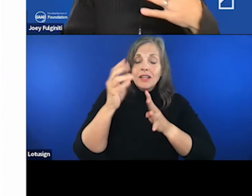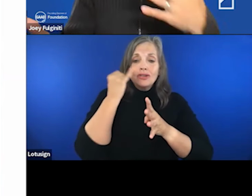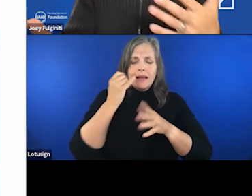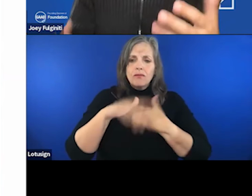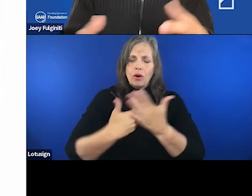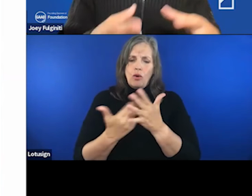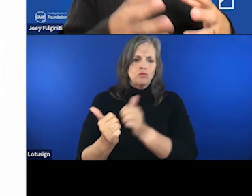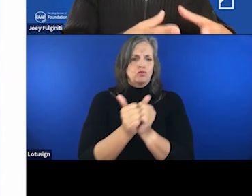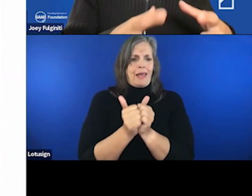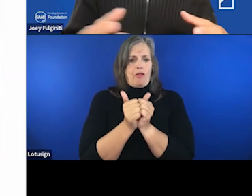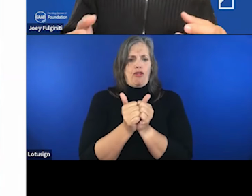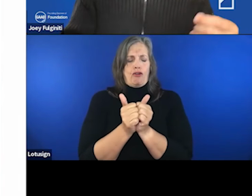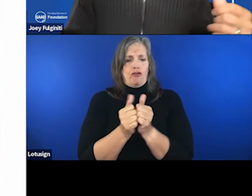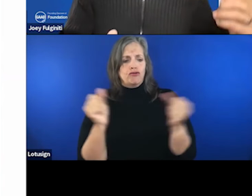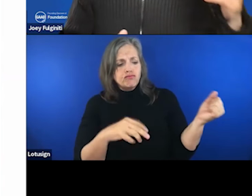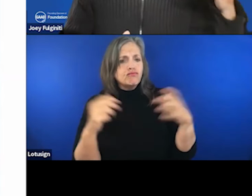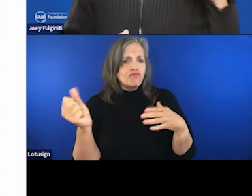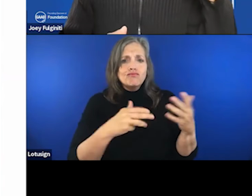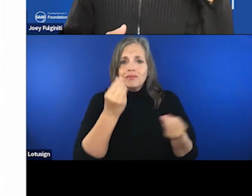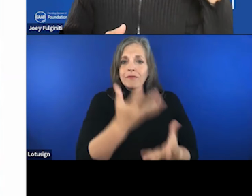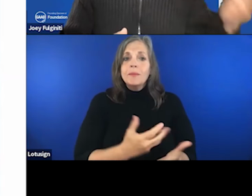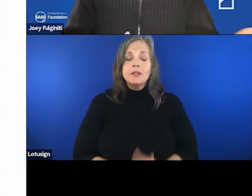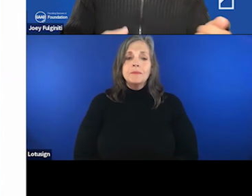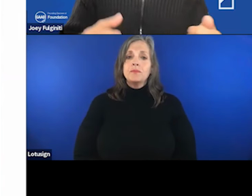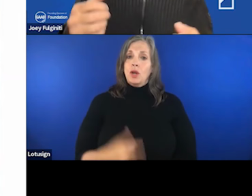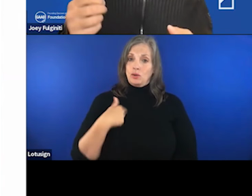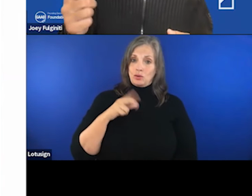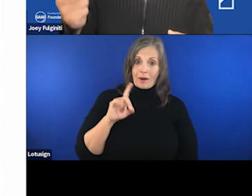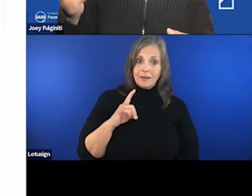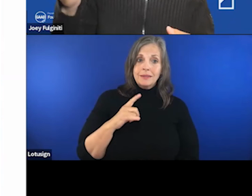I started managing I started breaking down the silos and I created things like design crits and